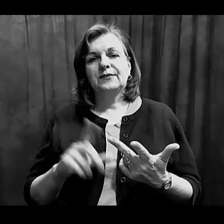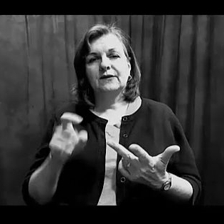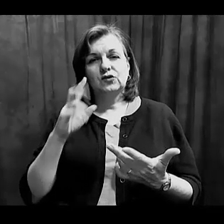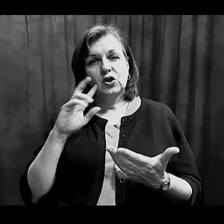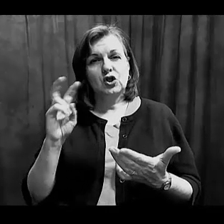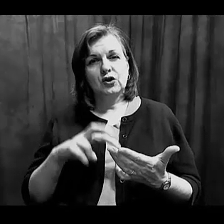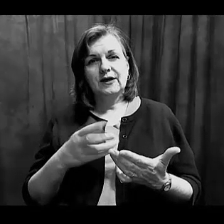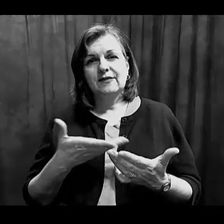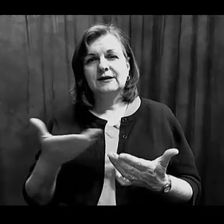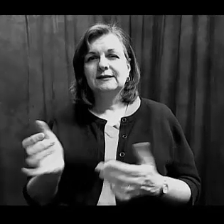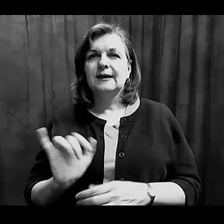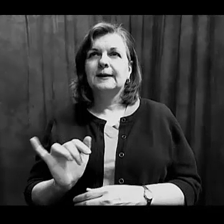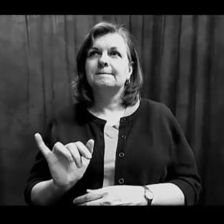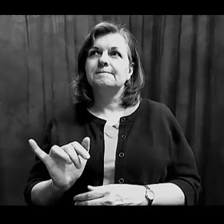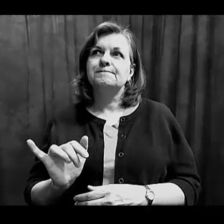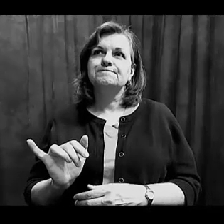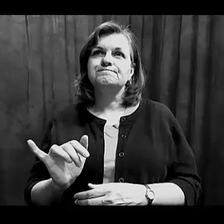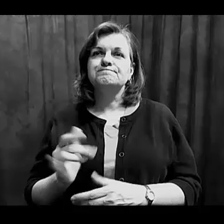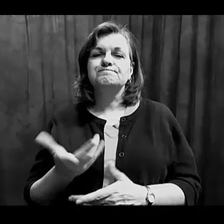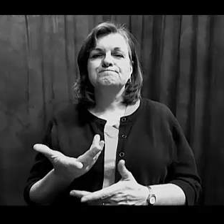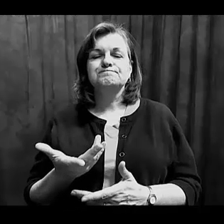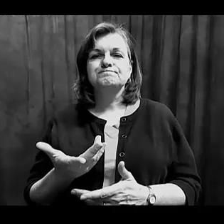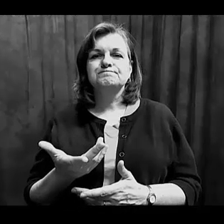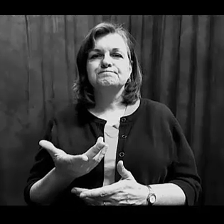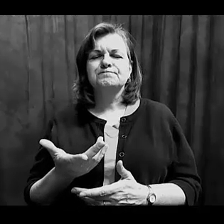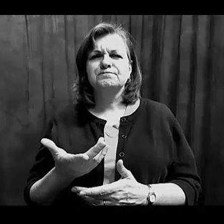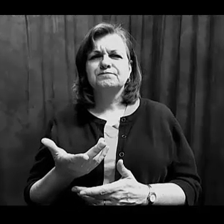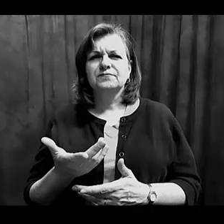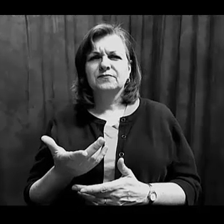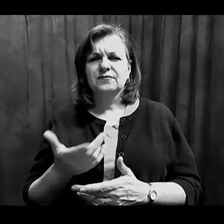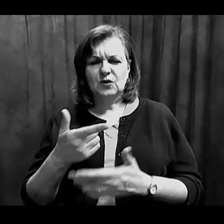we have to look at things like